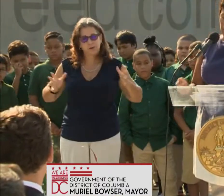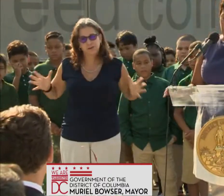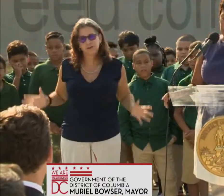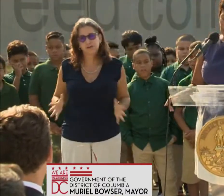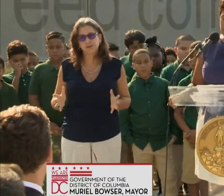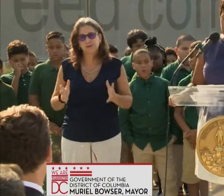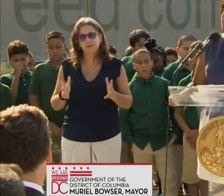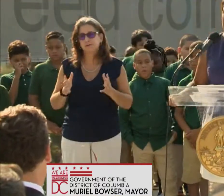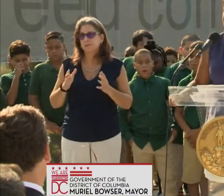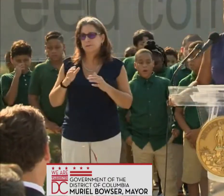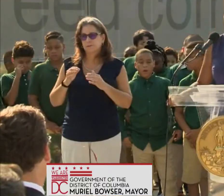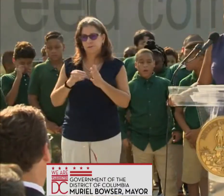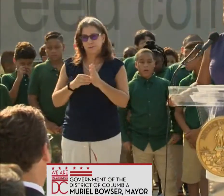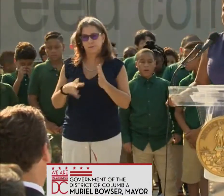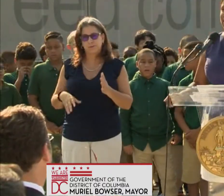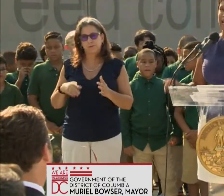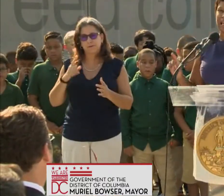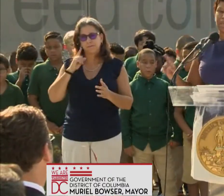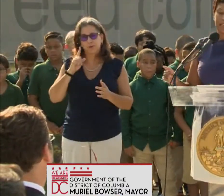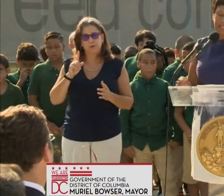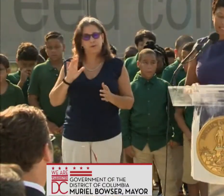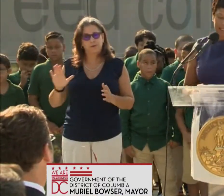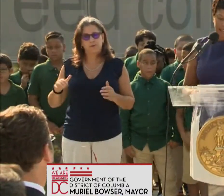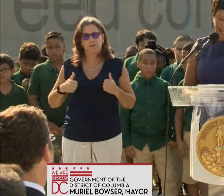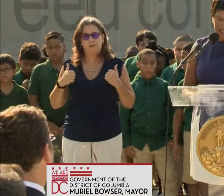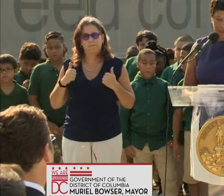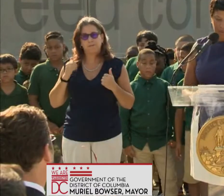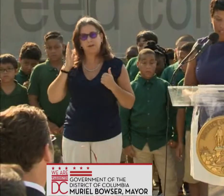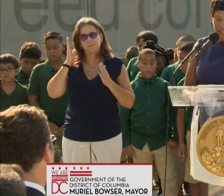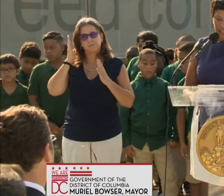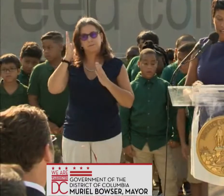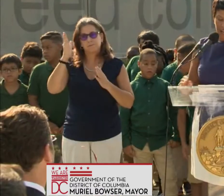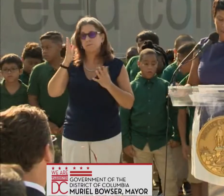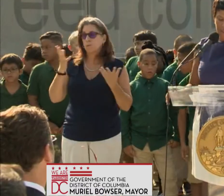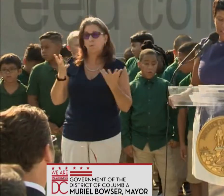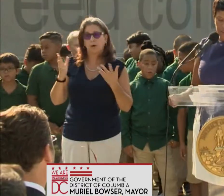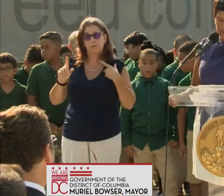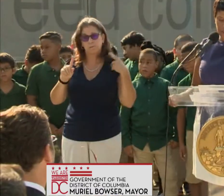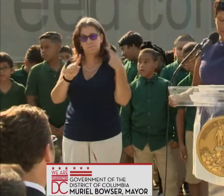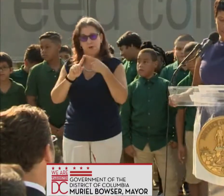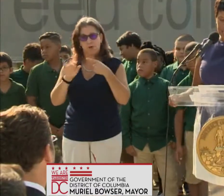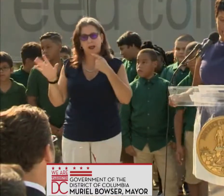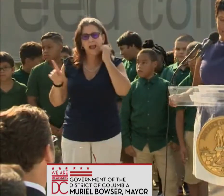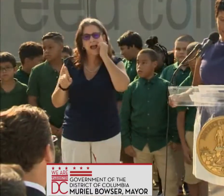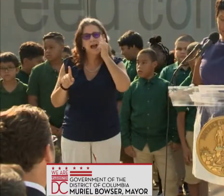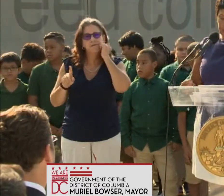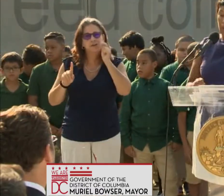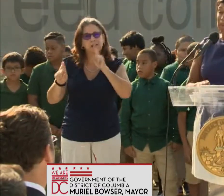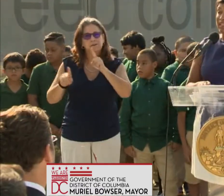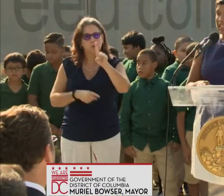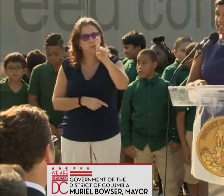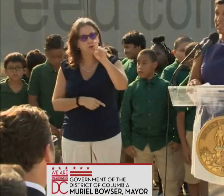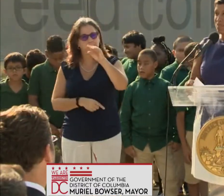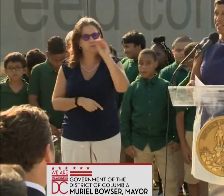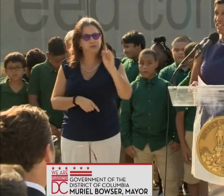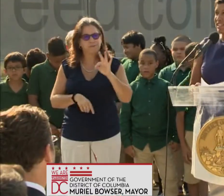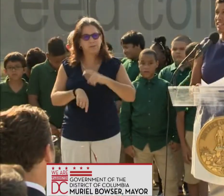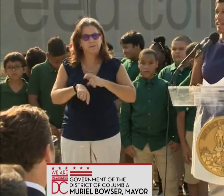100% attendance it means a lot to what they do every day so please please let's